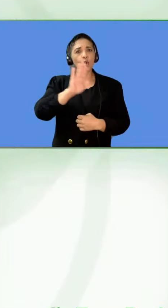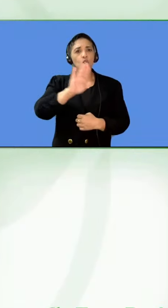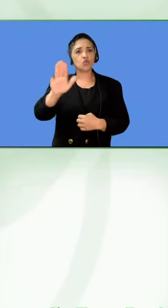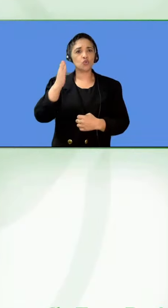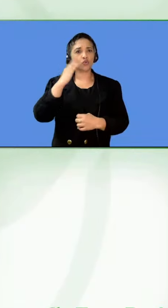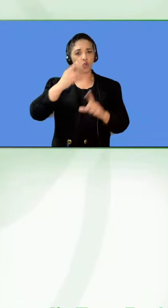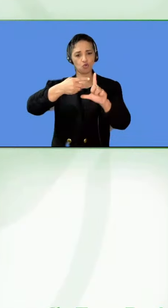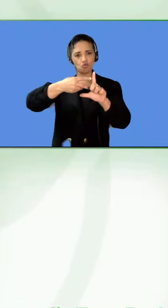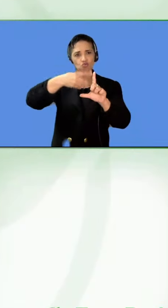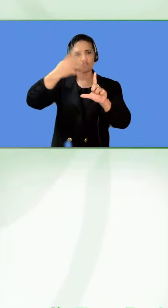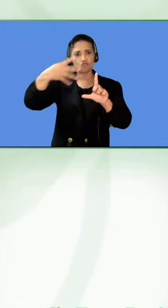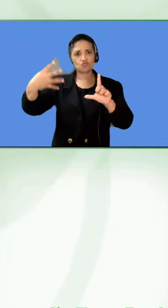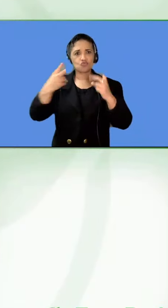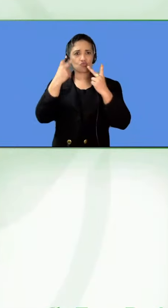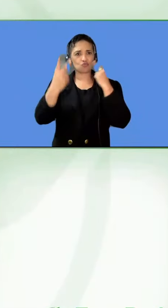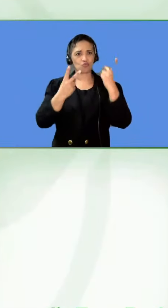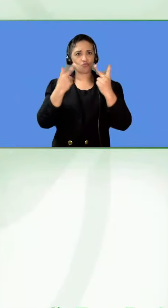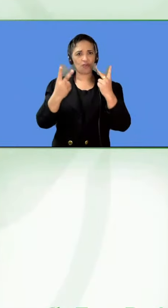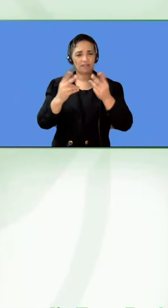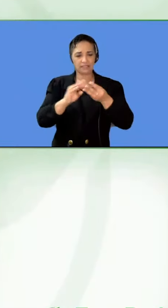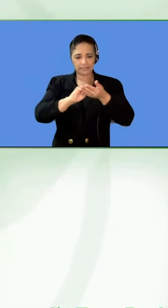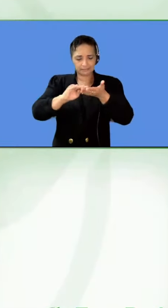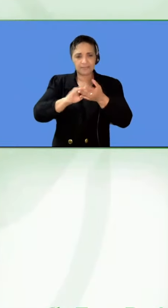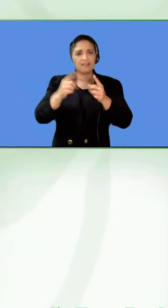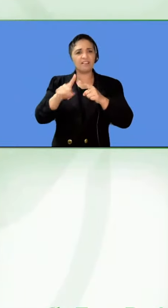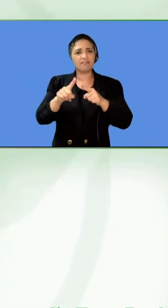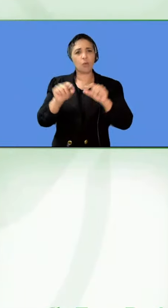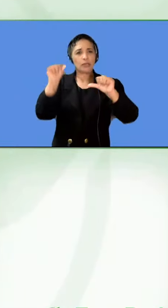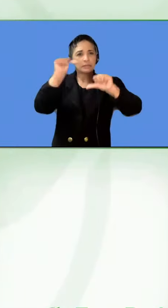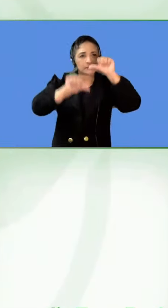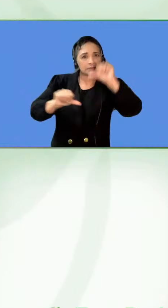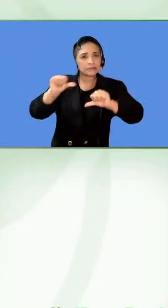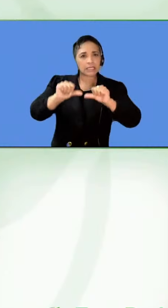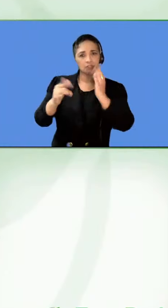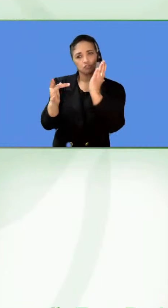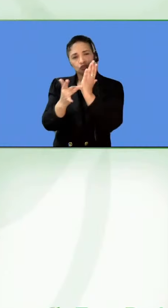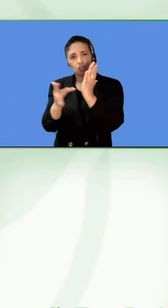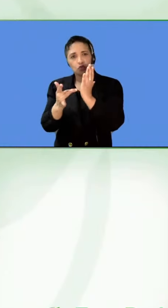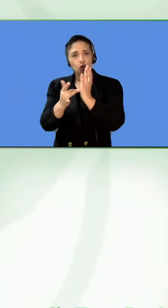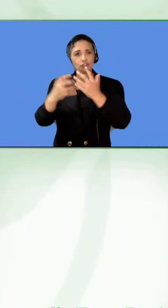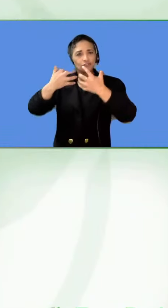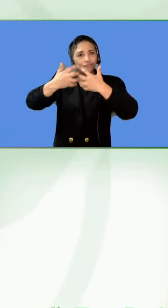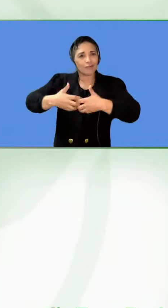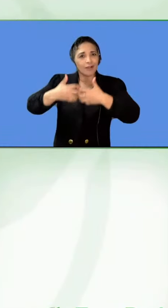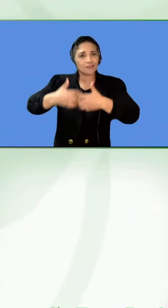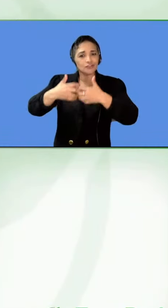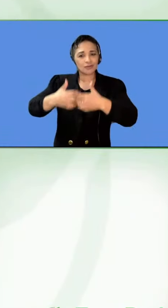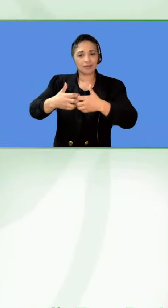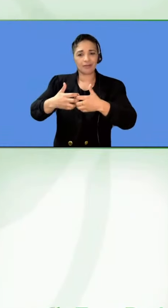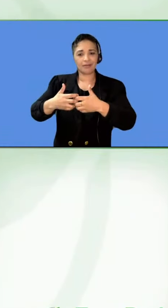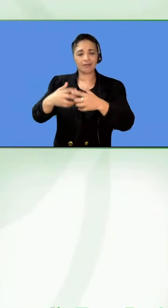for STEM education? The questions about tactile graphics.